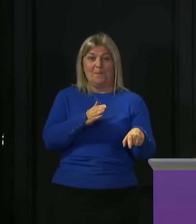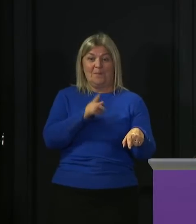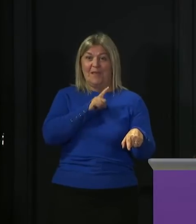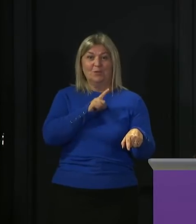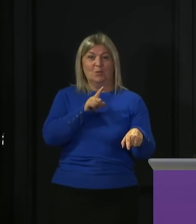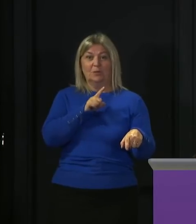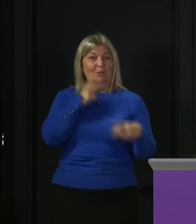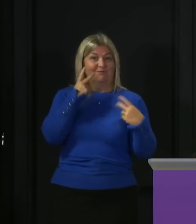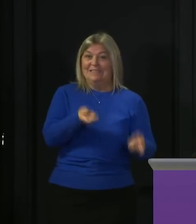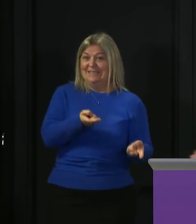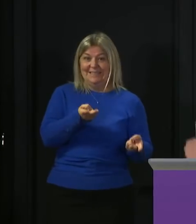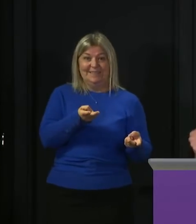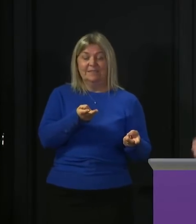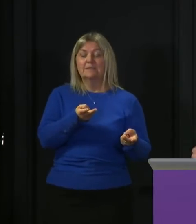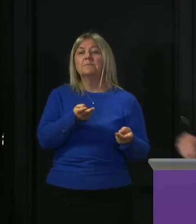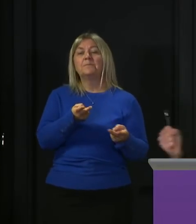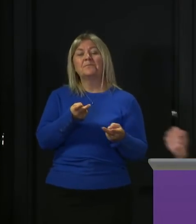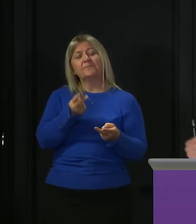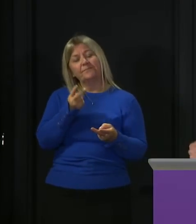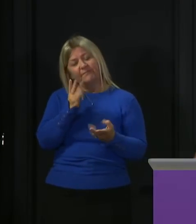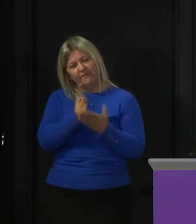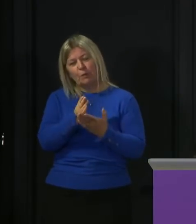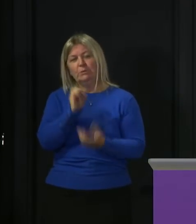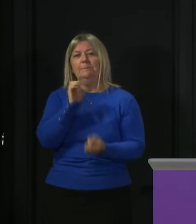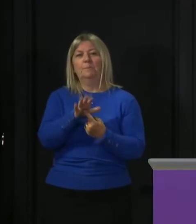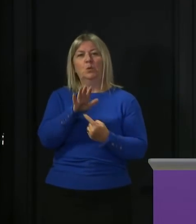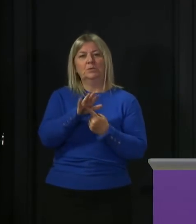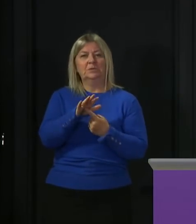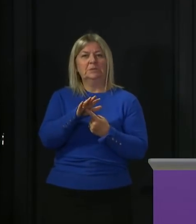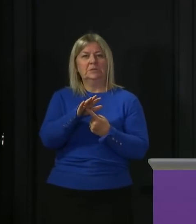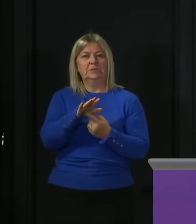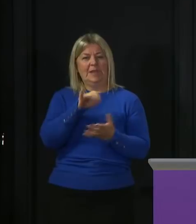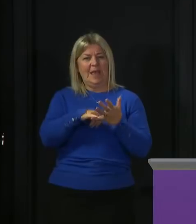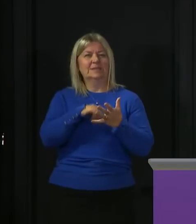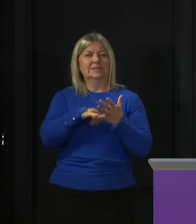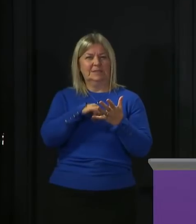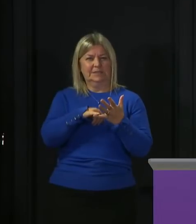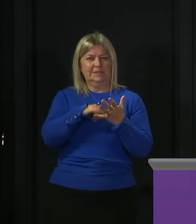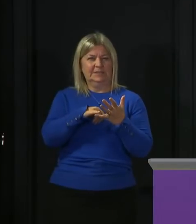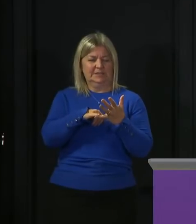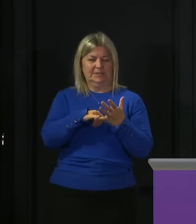to visit at all, and crucially coming back to the central point we have been talking about today,